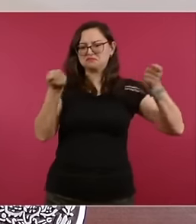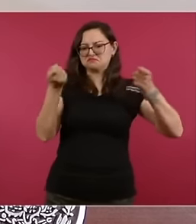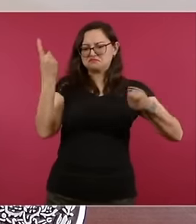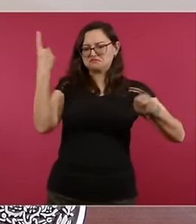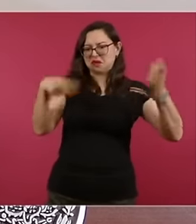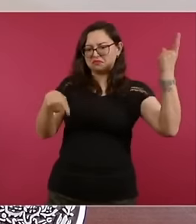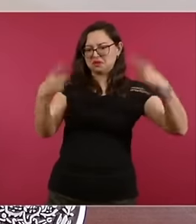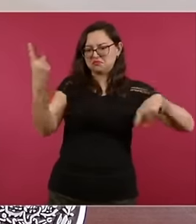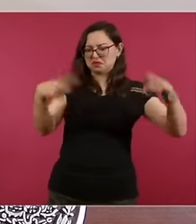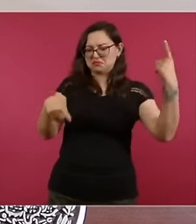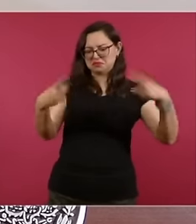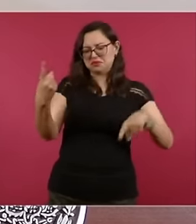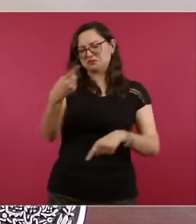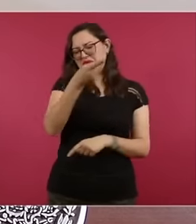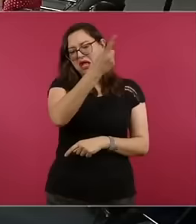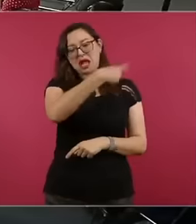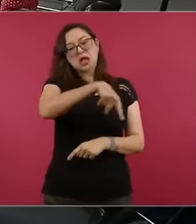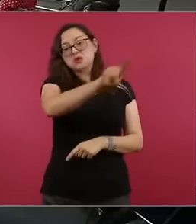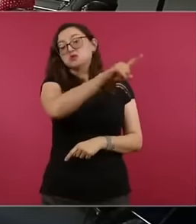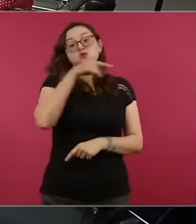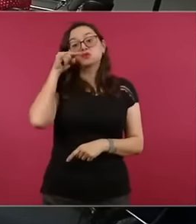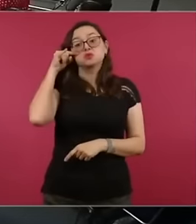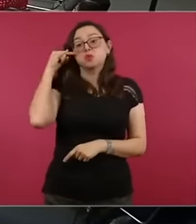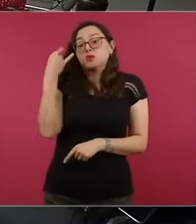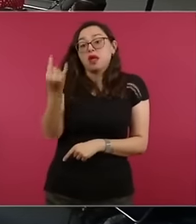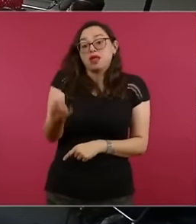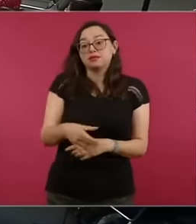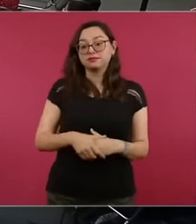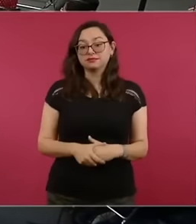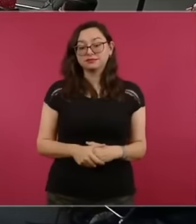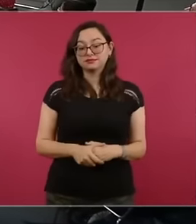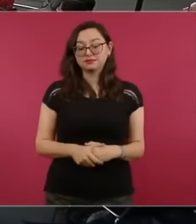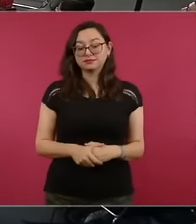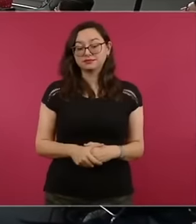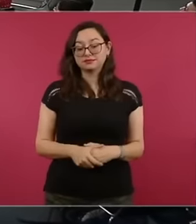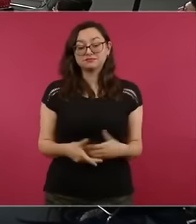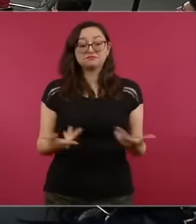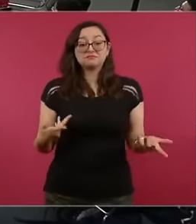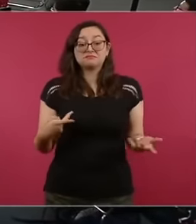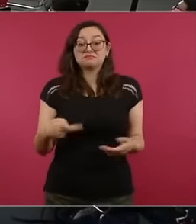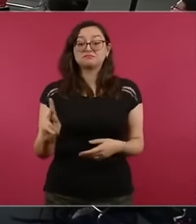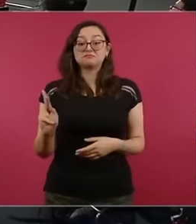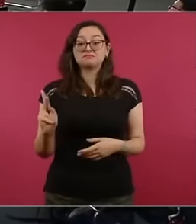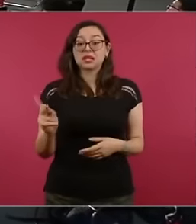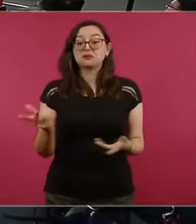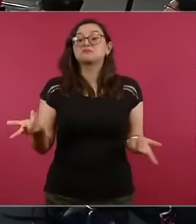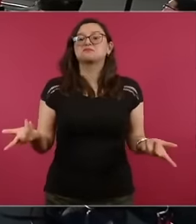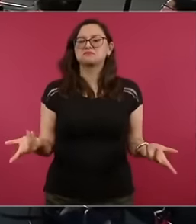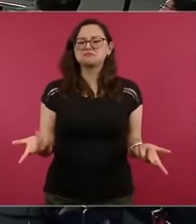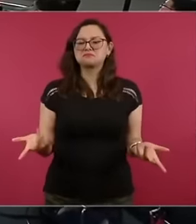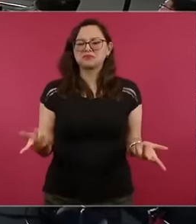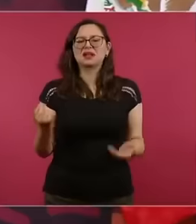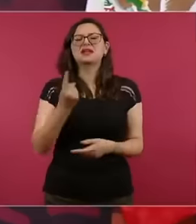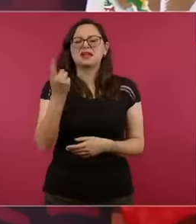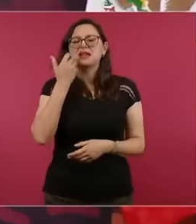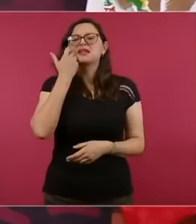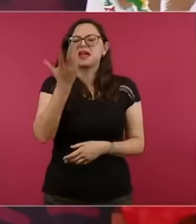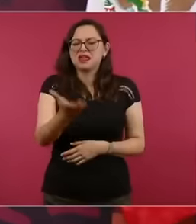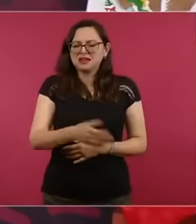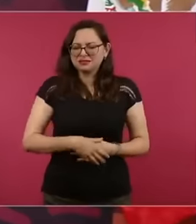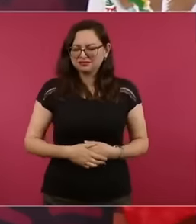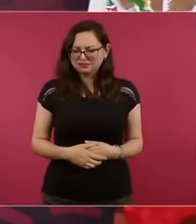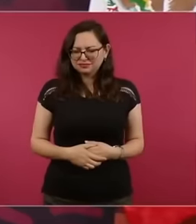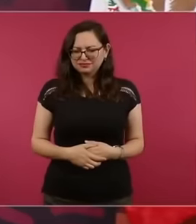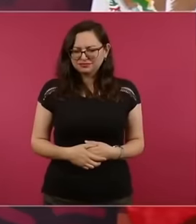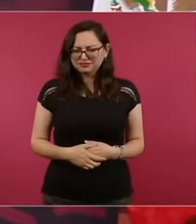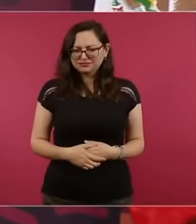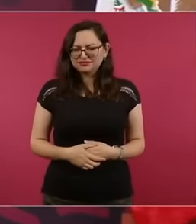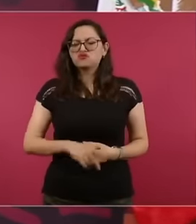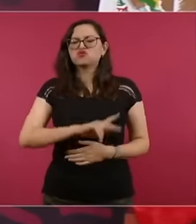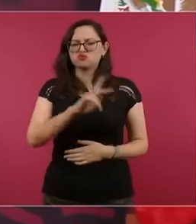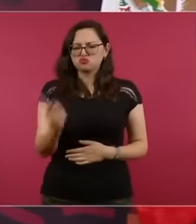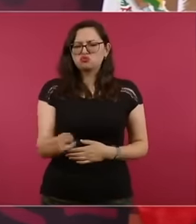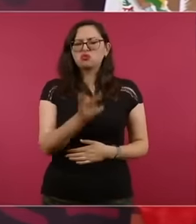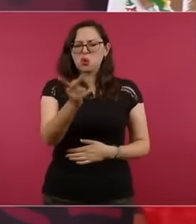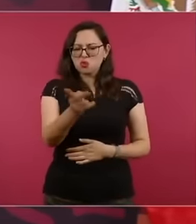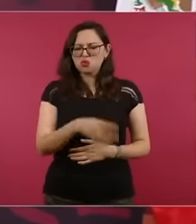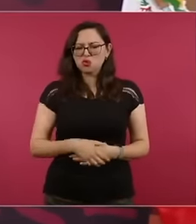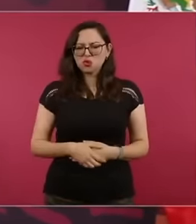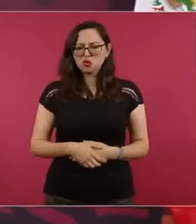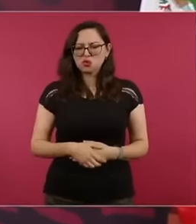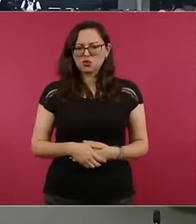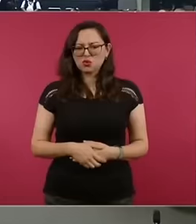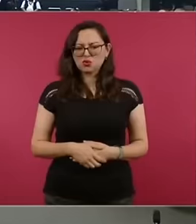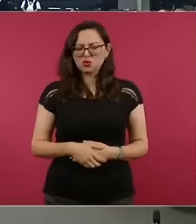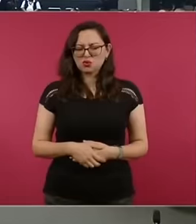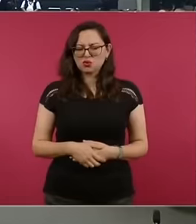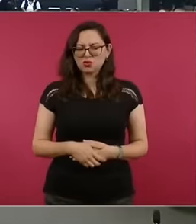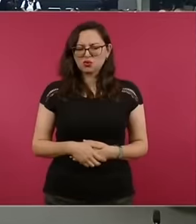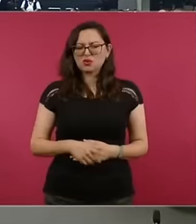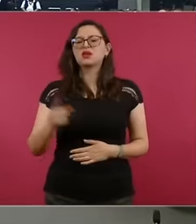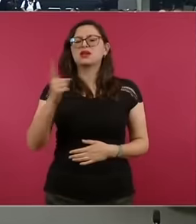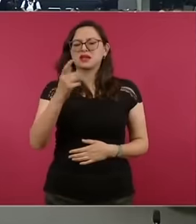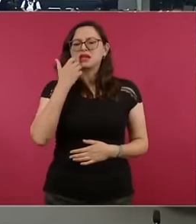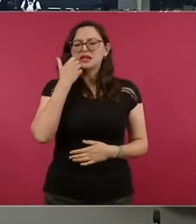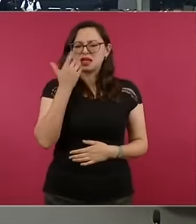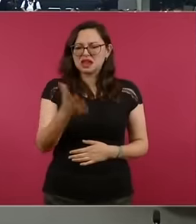The bosses, but let's go, what do you want to see? I ask you, this one, we leave the morning,